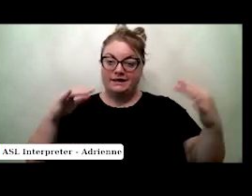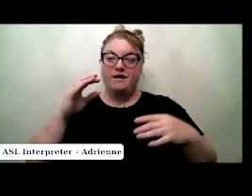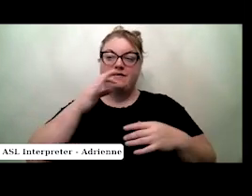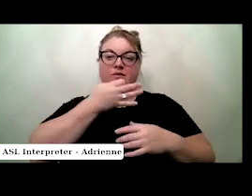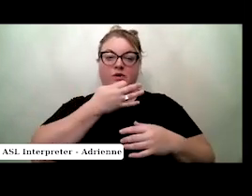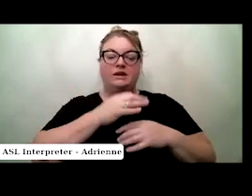Expert.